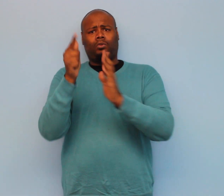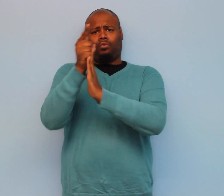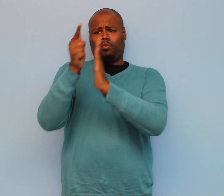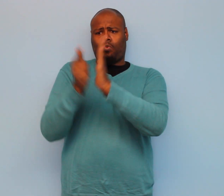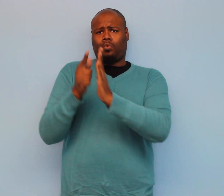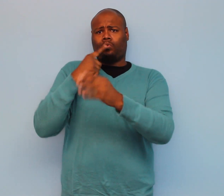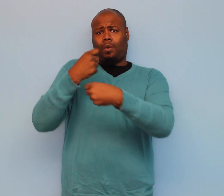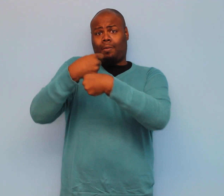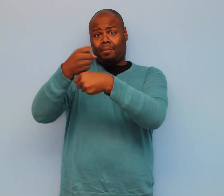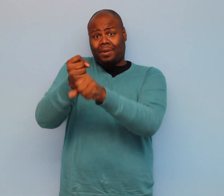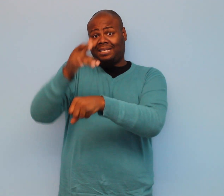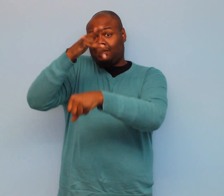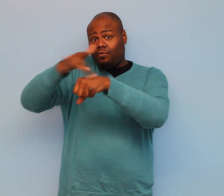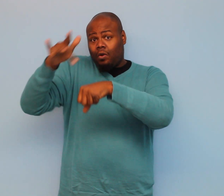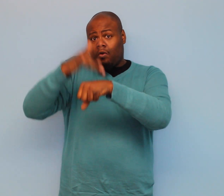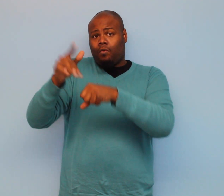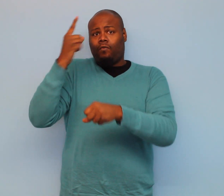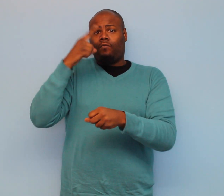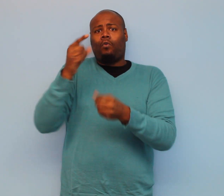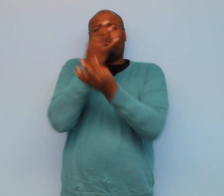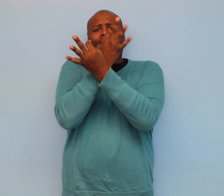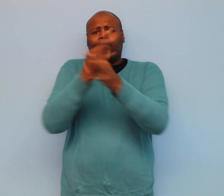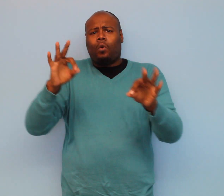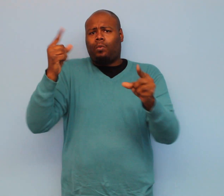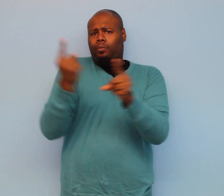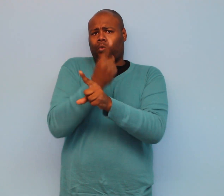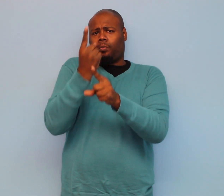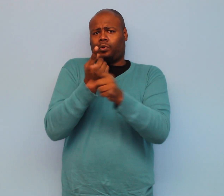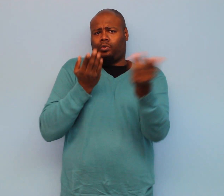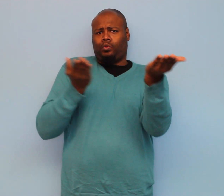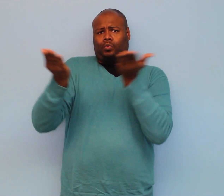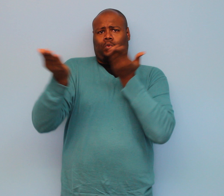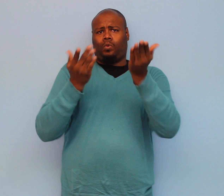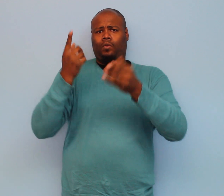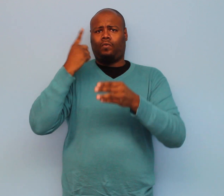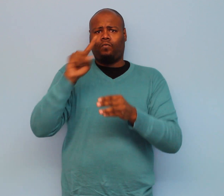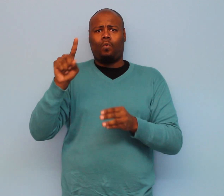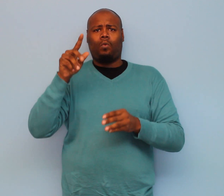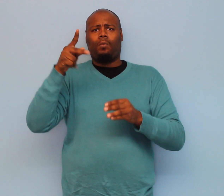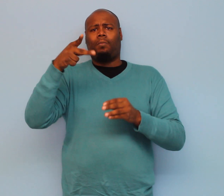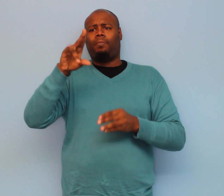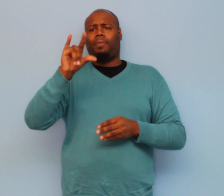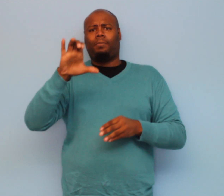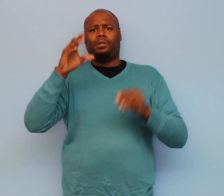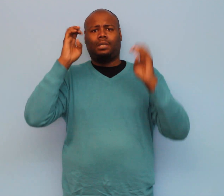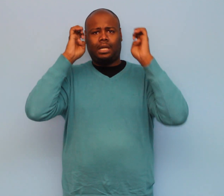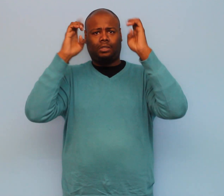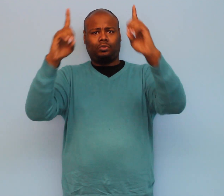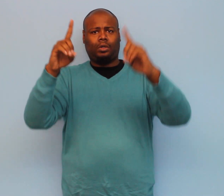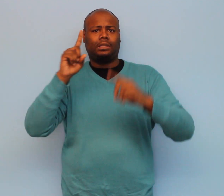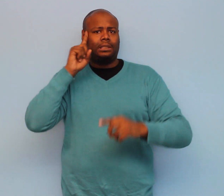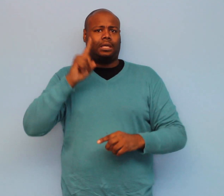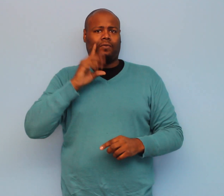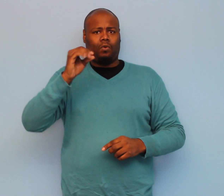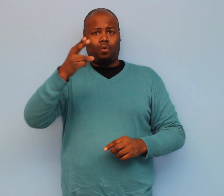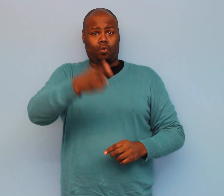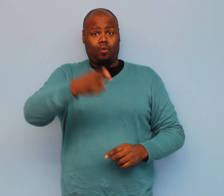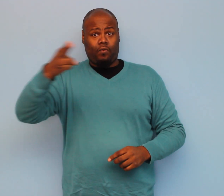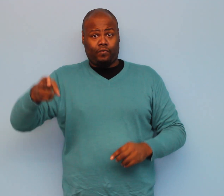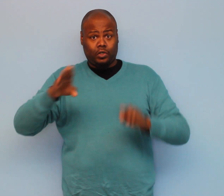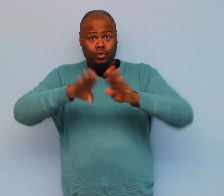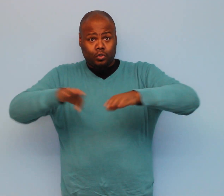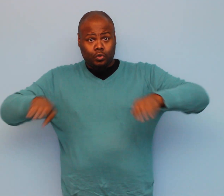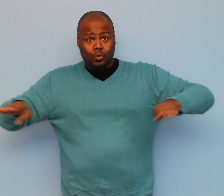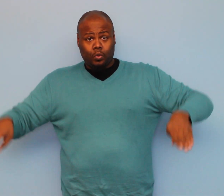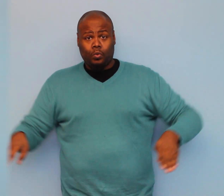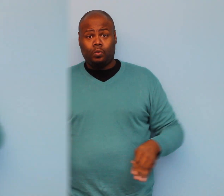It is a law that ensures that deaf and hard of hearing children receive appropriate accommodation in public education.